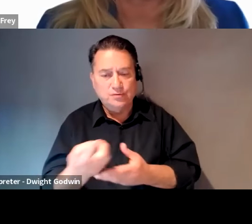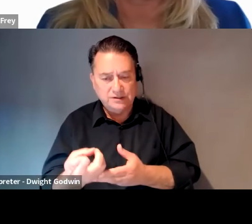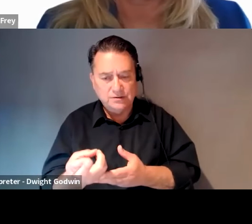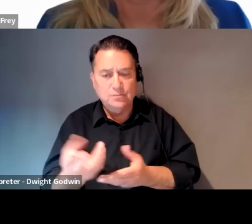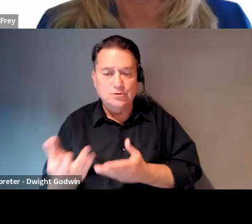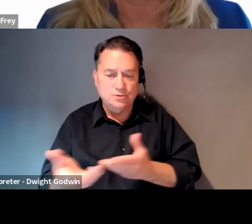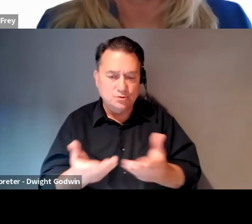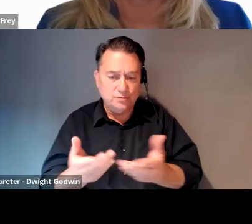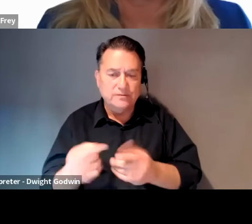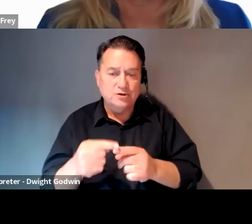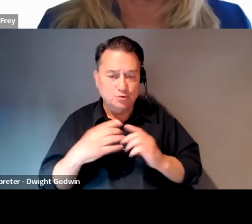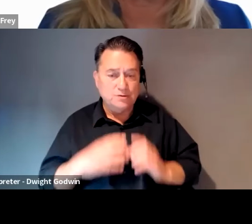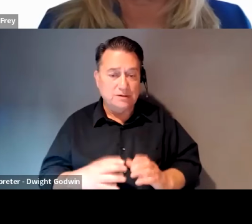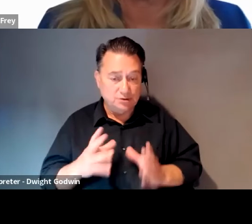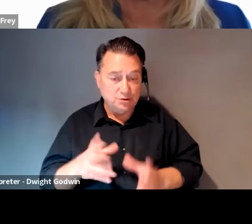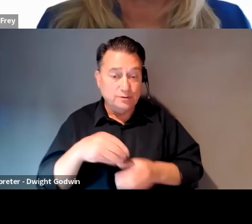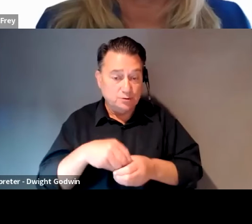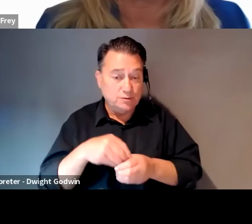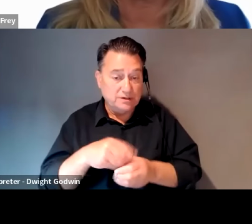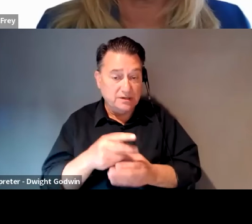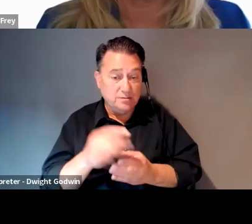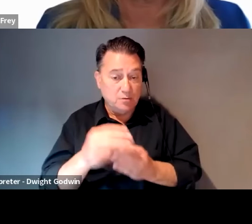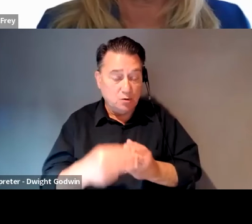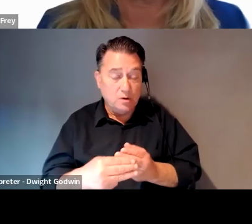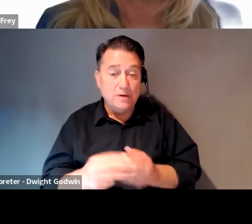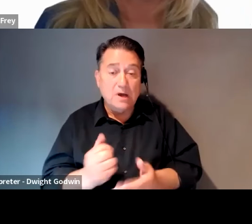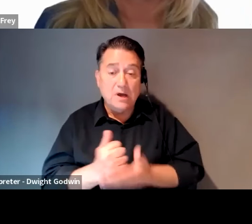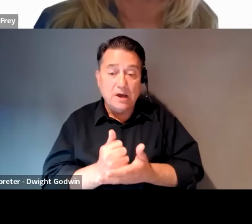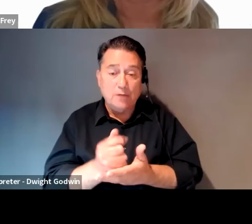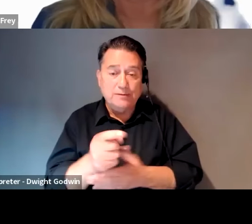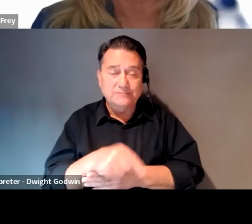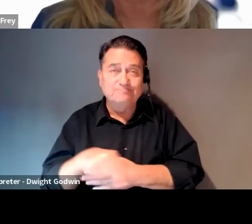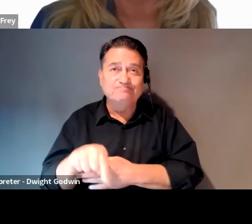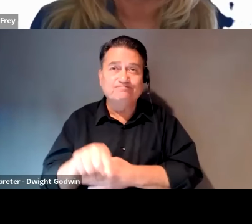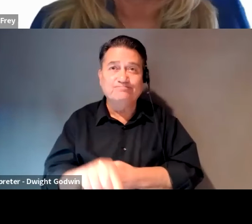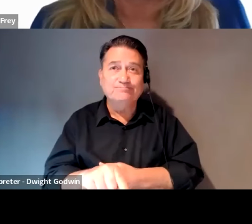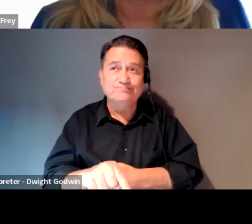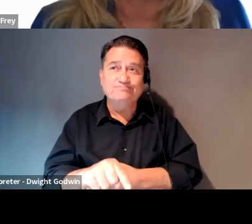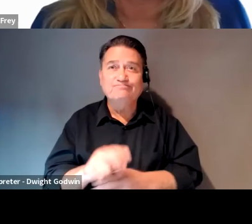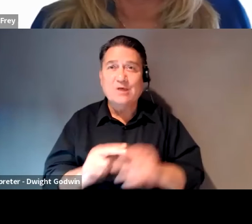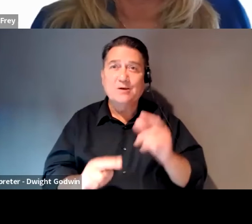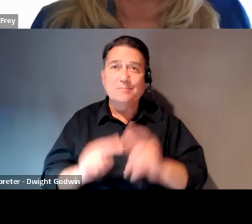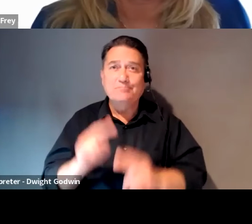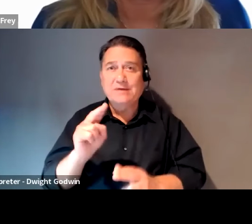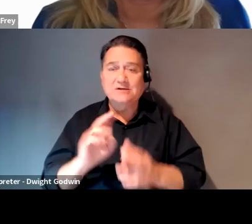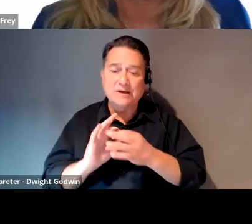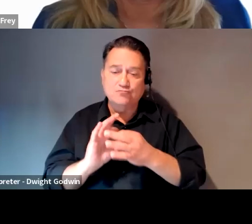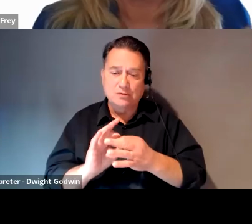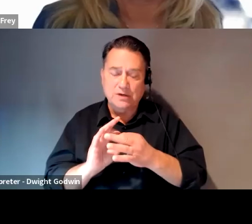to the consumers that are in our programs and helping them build that relationship with their children